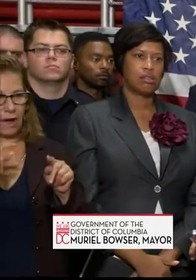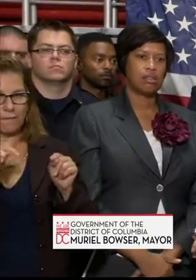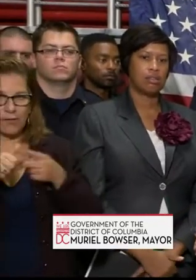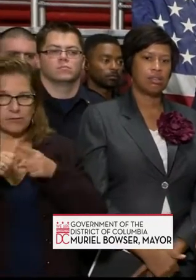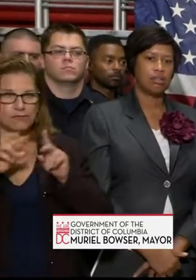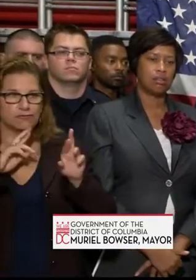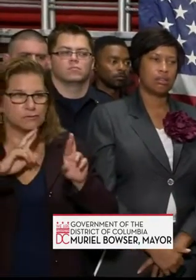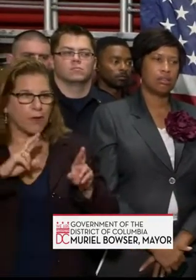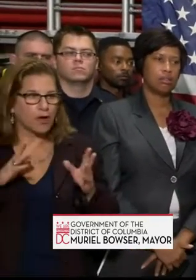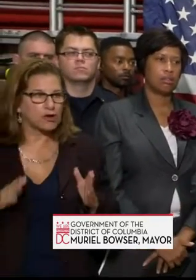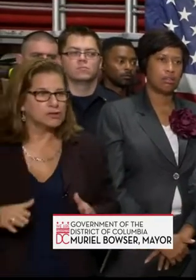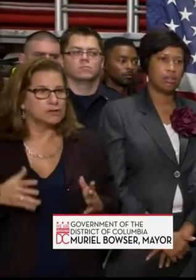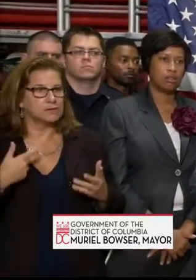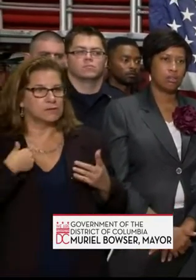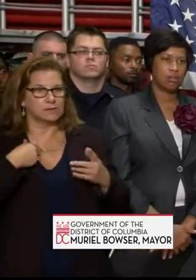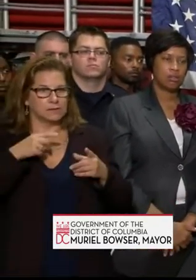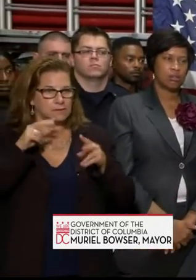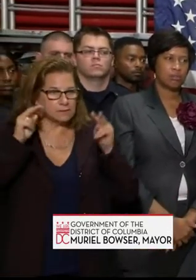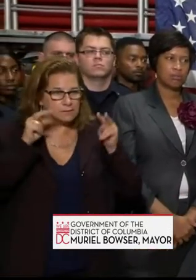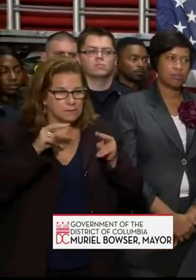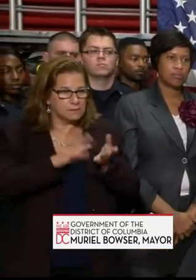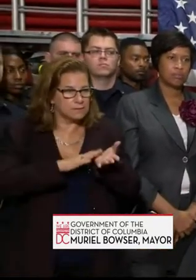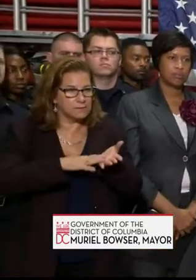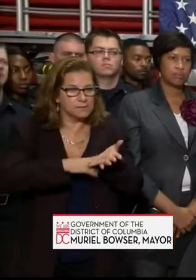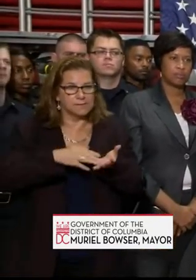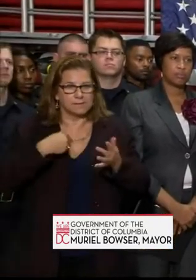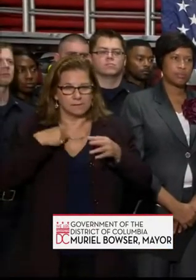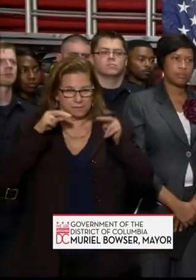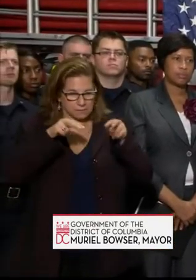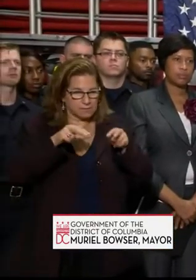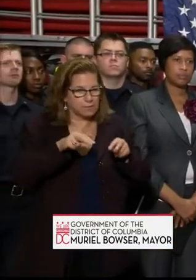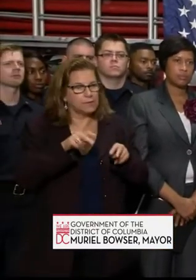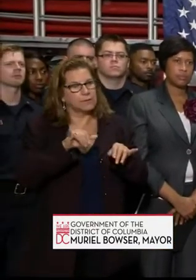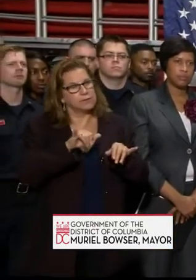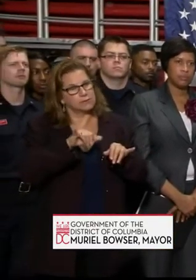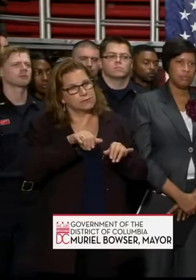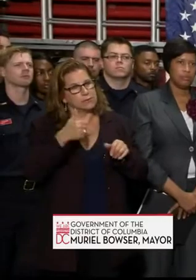THEY SHOULD BUT I WOULD LIKE TO SAY THAT EVERYBODY STANDING HERE TODAY THROUGH LEGISLATION THAT THEY'VE ENACTED THROUGH